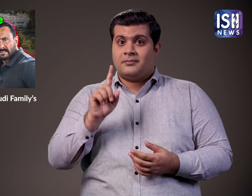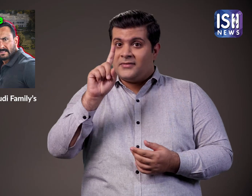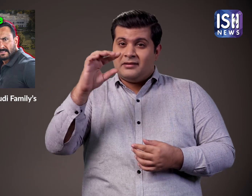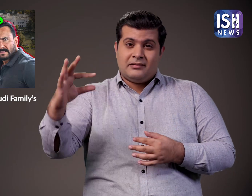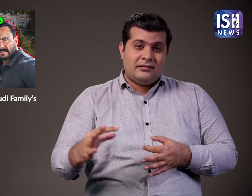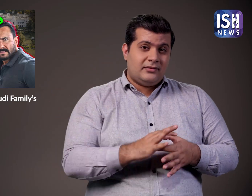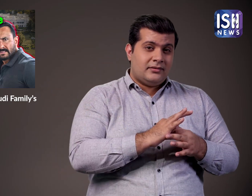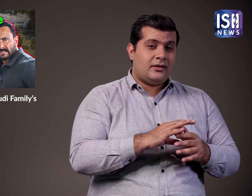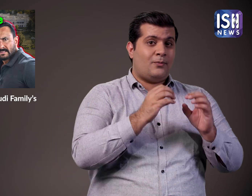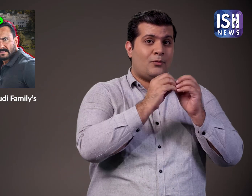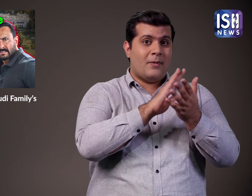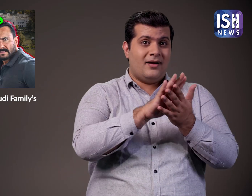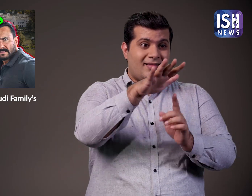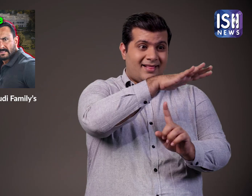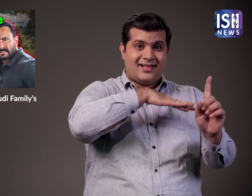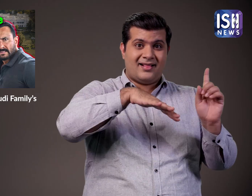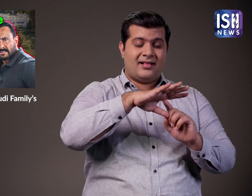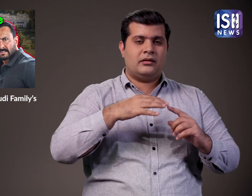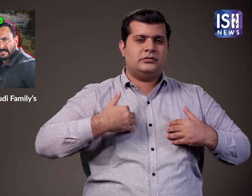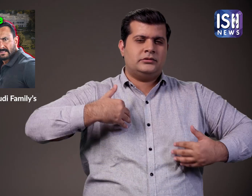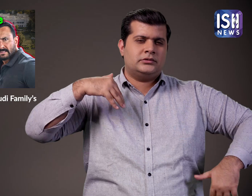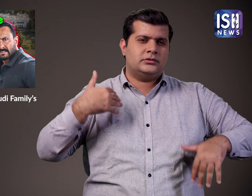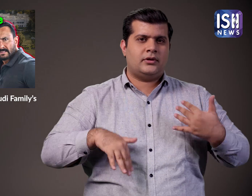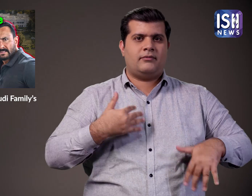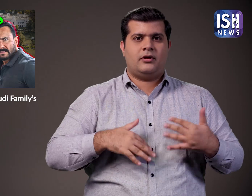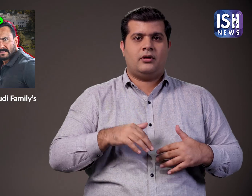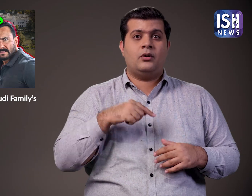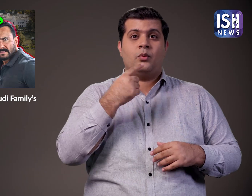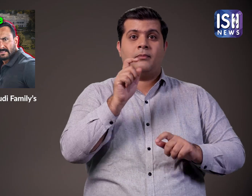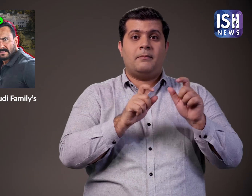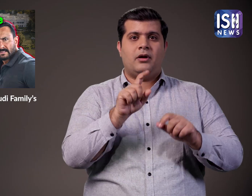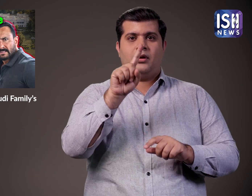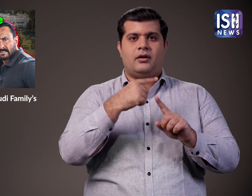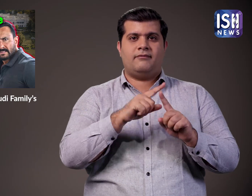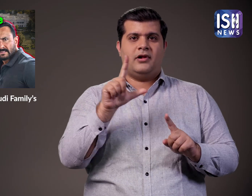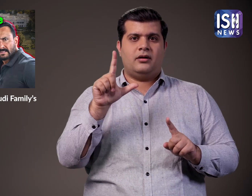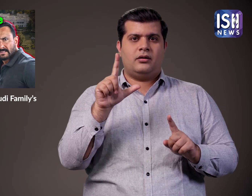However, this will affect 1.5 lakh Bhopal residents as well.